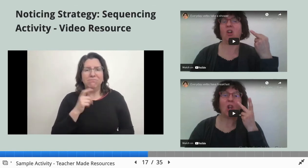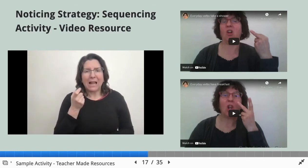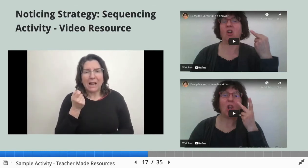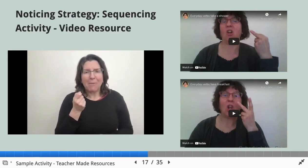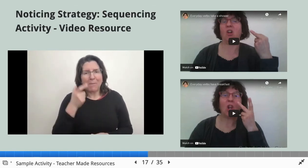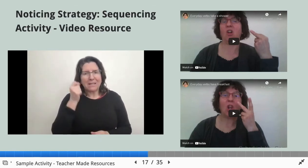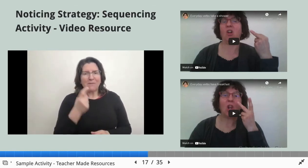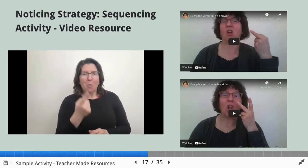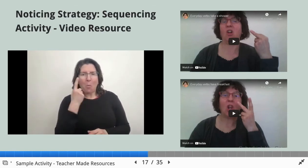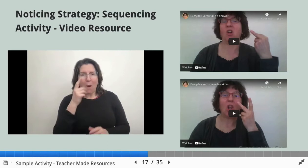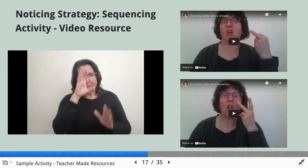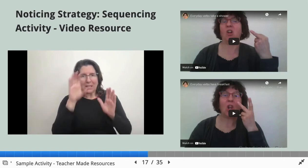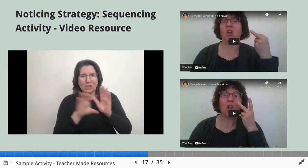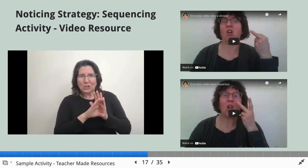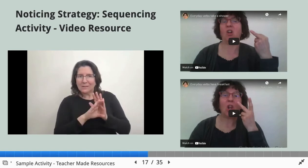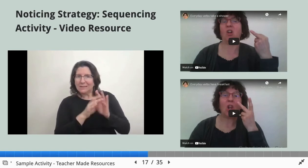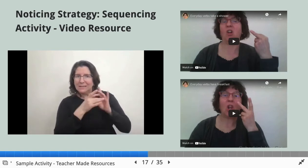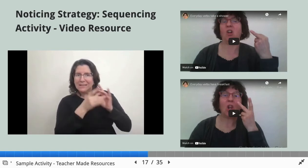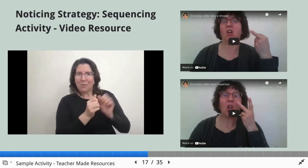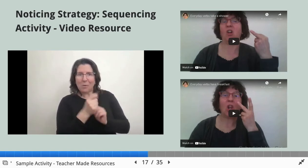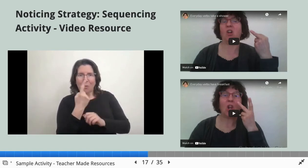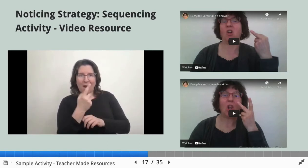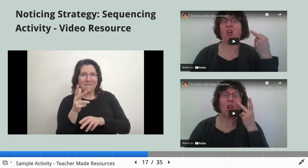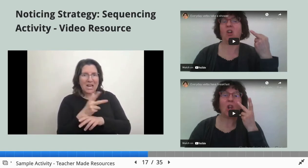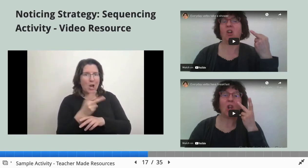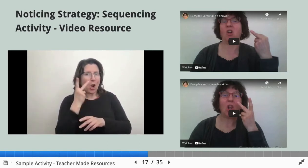I'm a little bit embarrassed because you see on the one screen